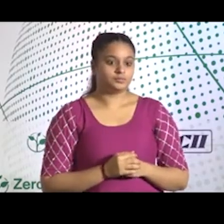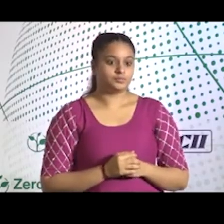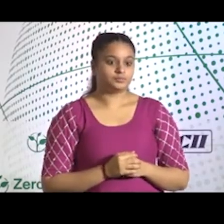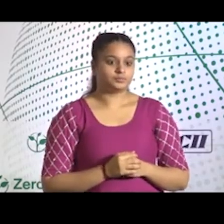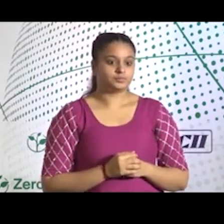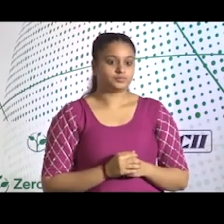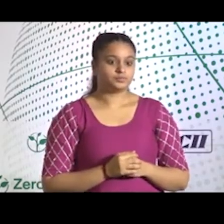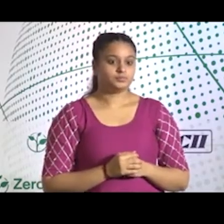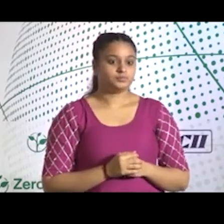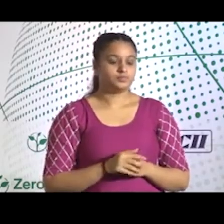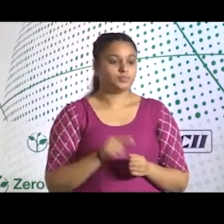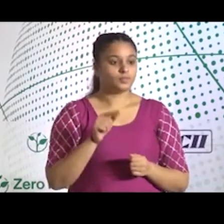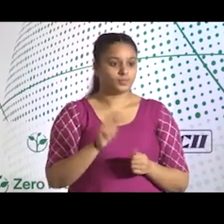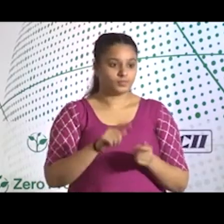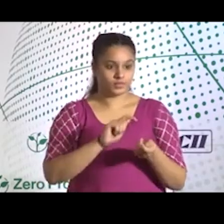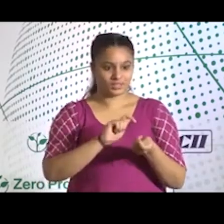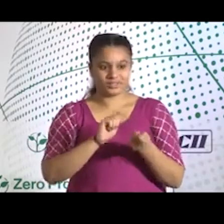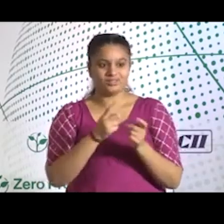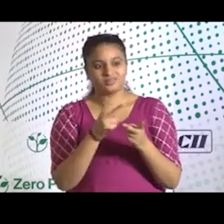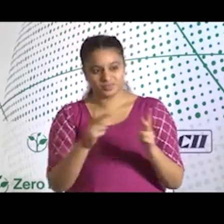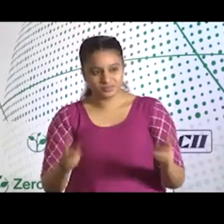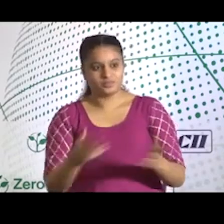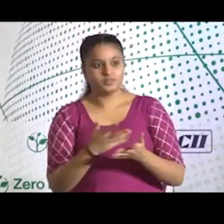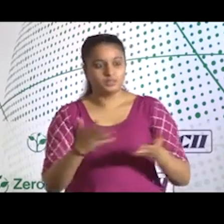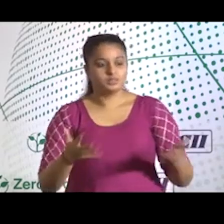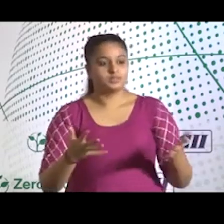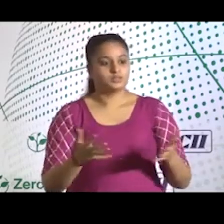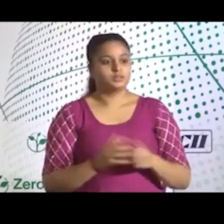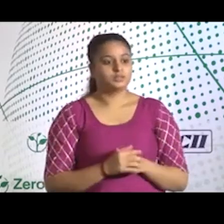became the tool to communicate internally, and that made the experience